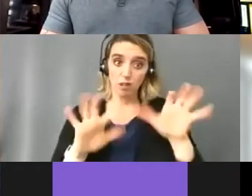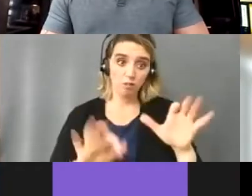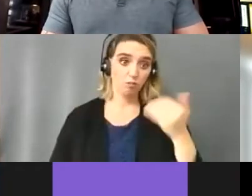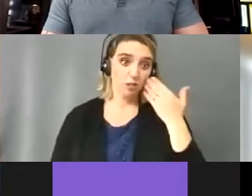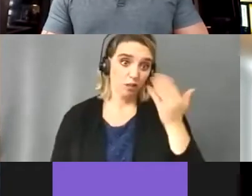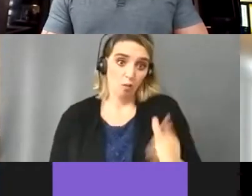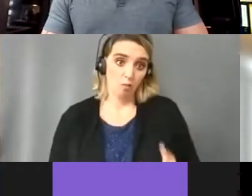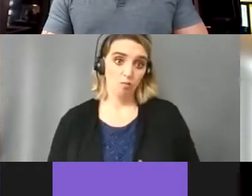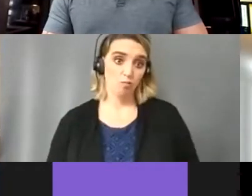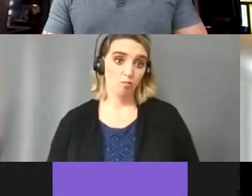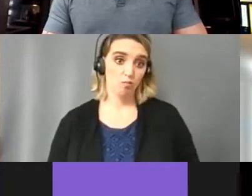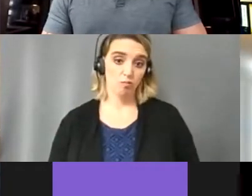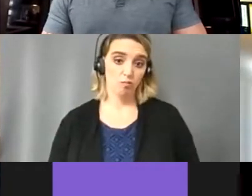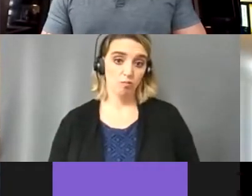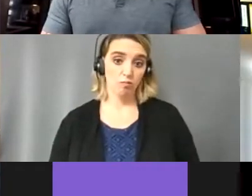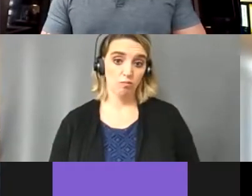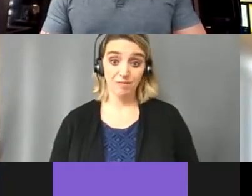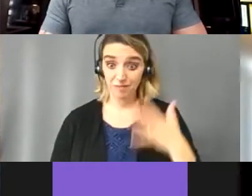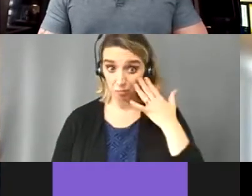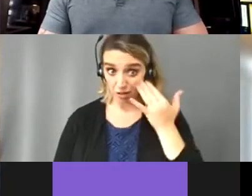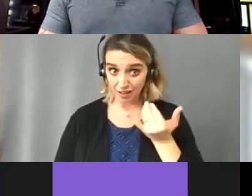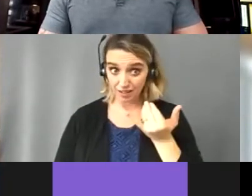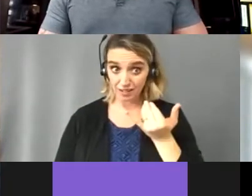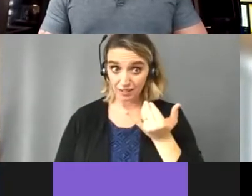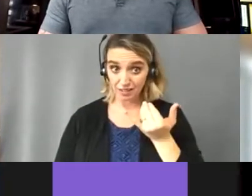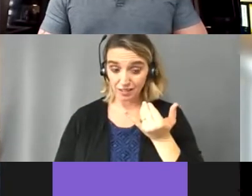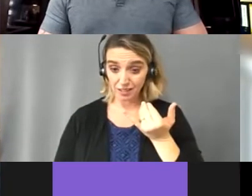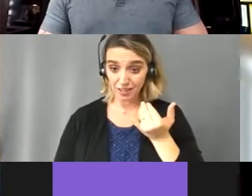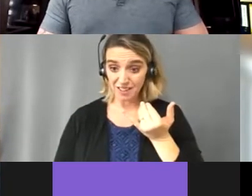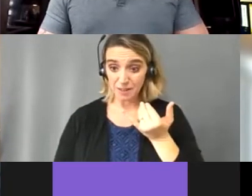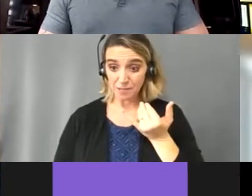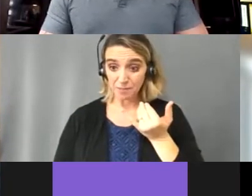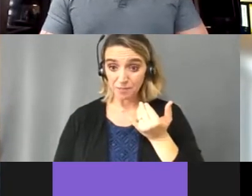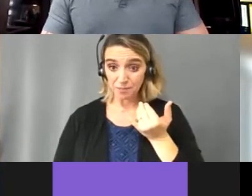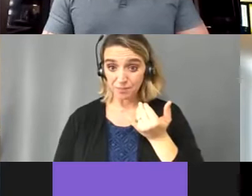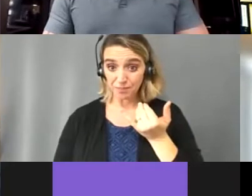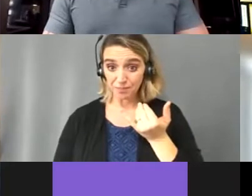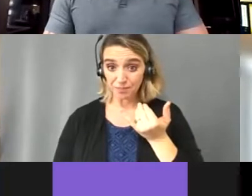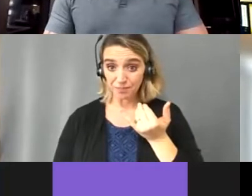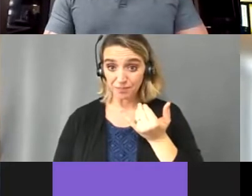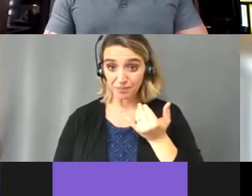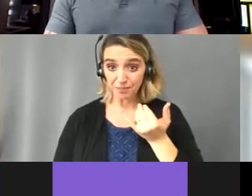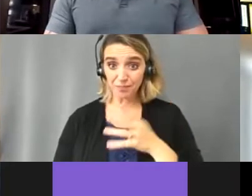And the reason I told my parents that was because not only did I not know how to cope